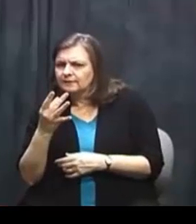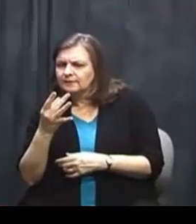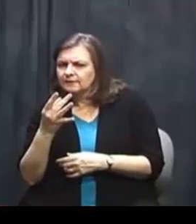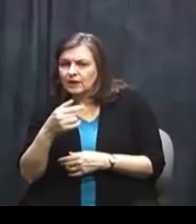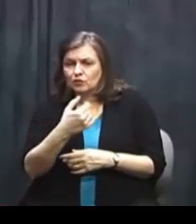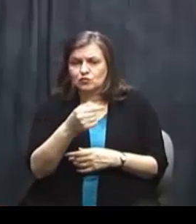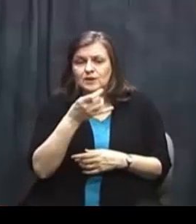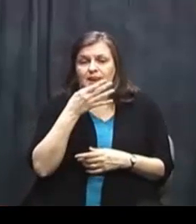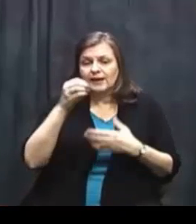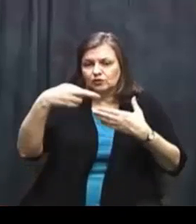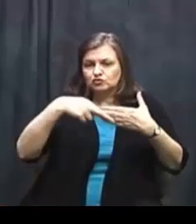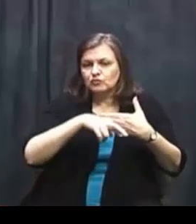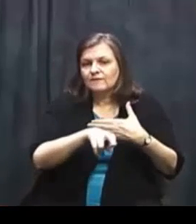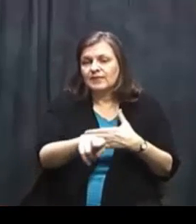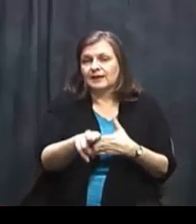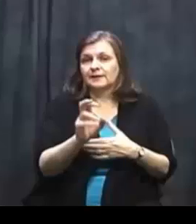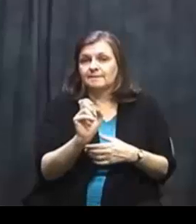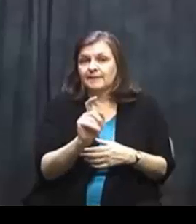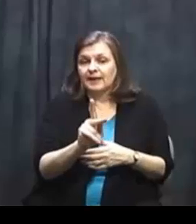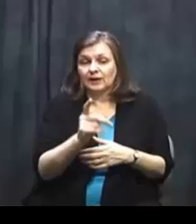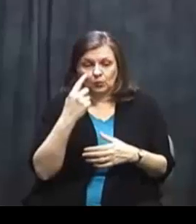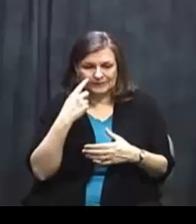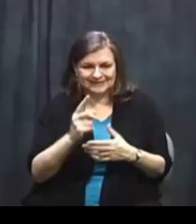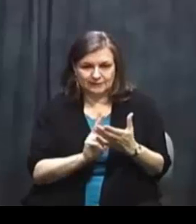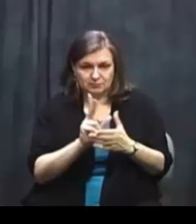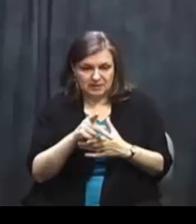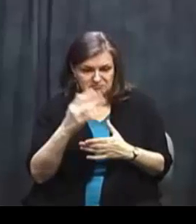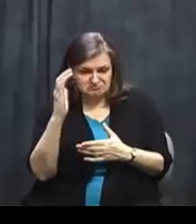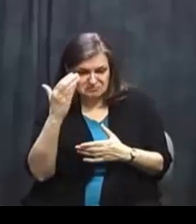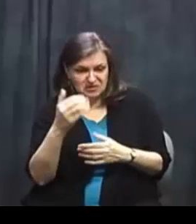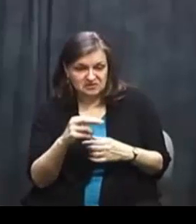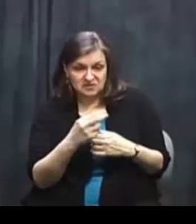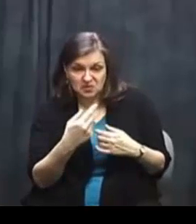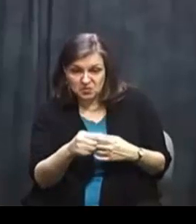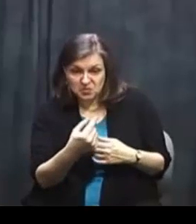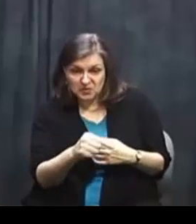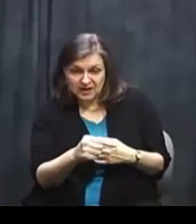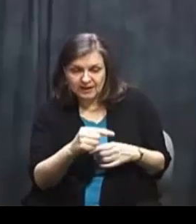reflects the green light back to us we see the plants as being green